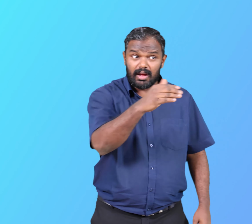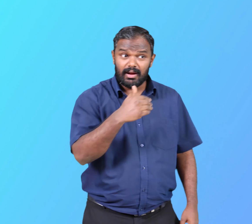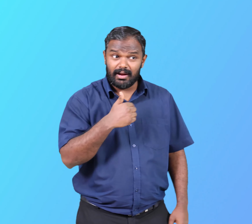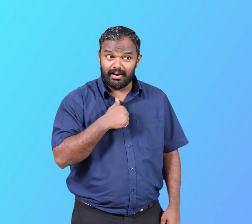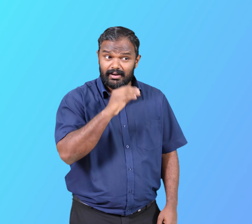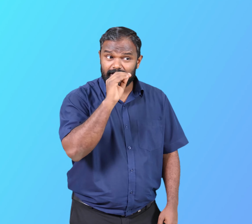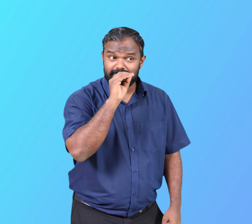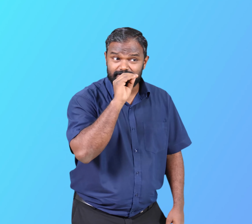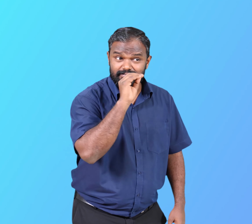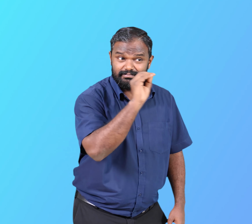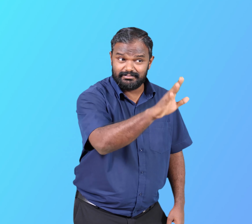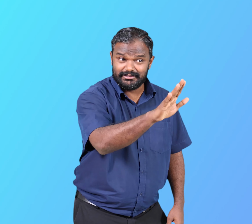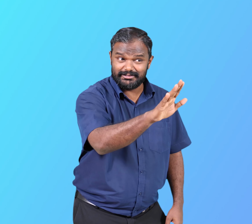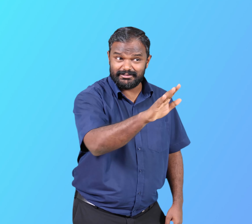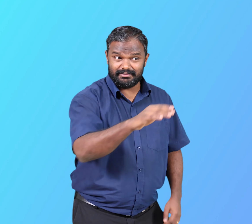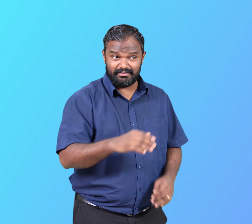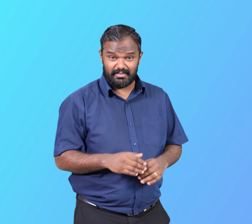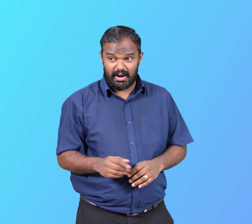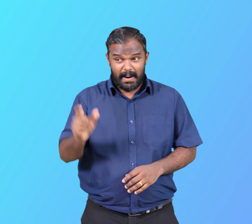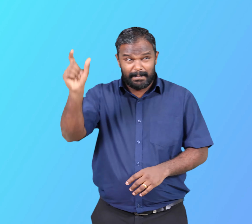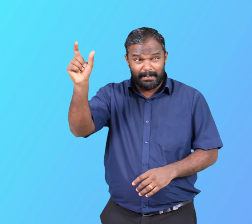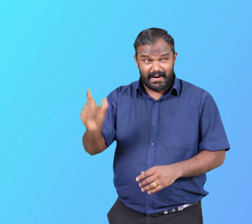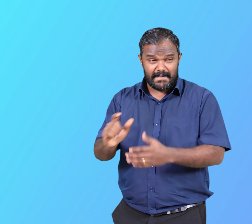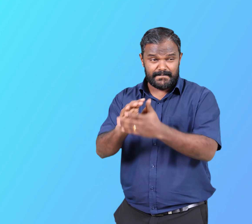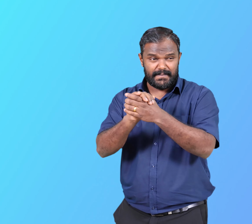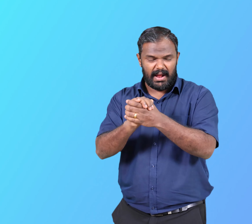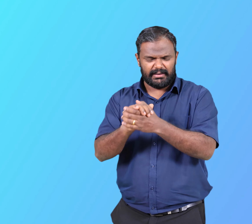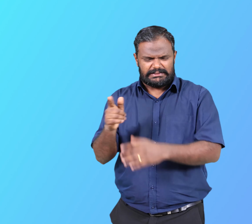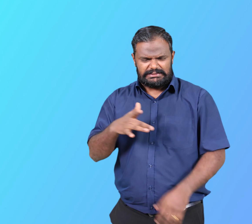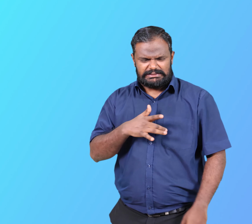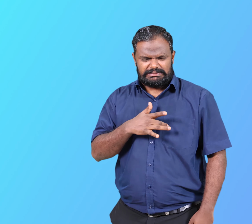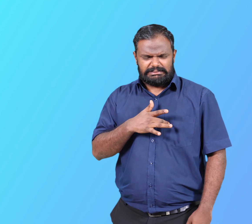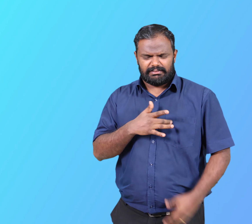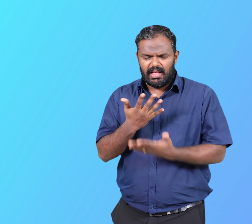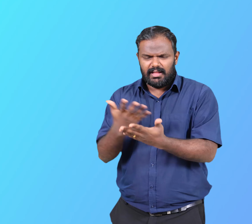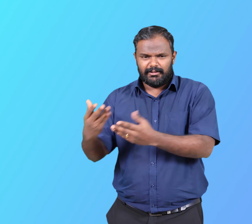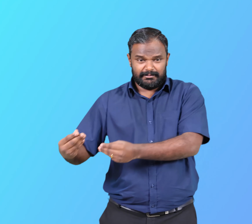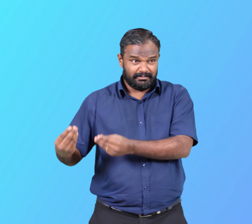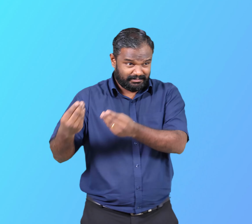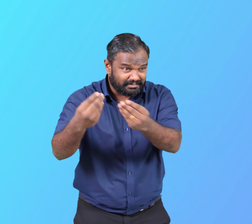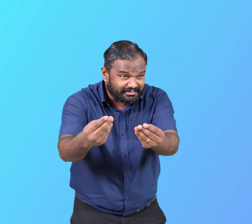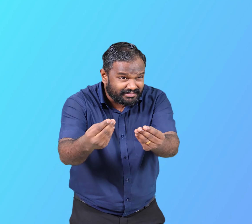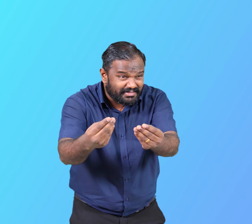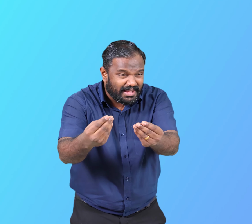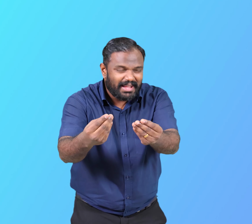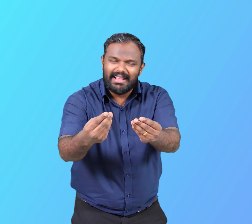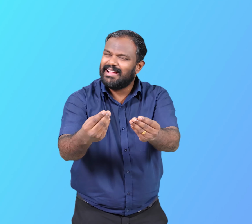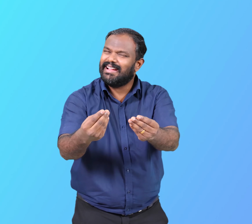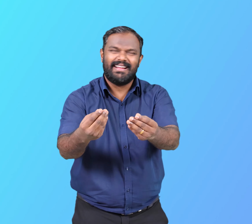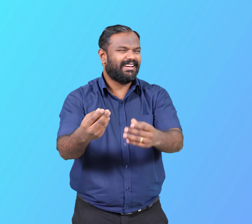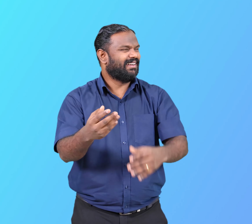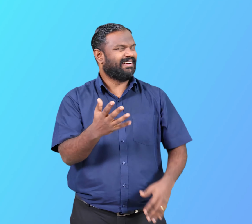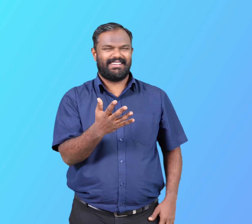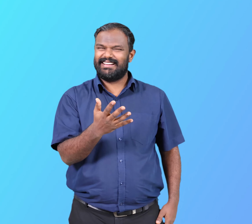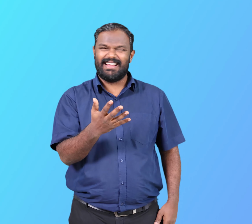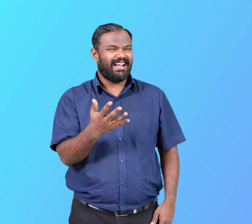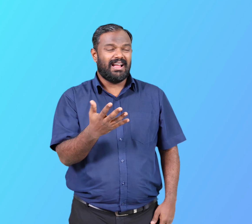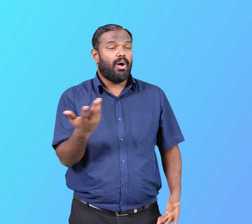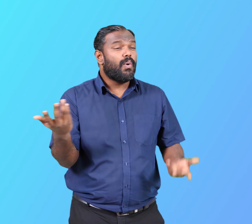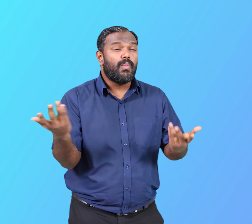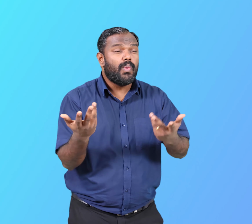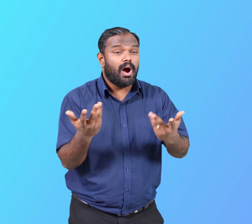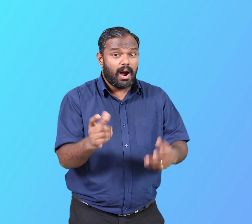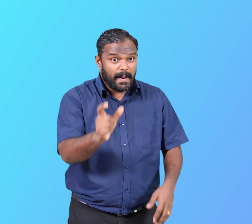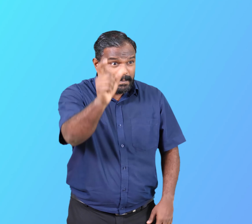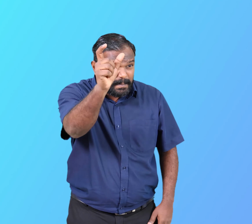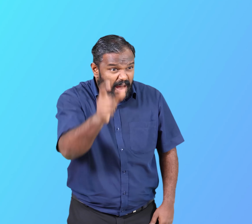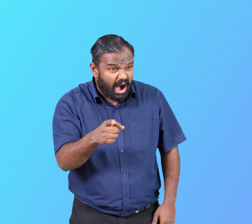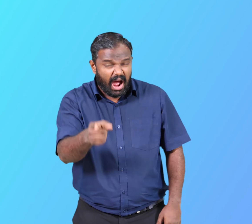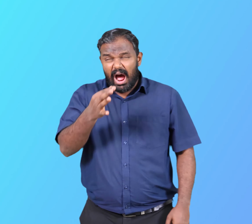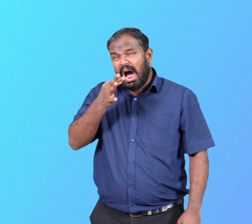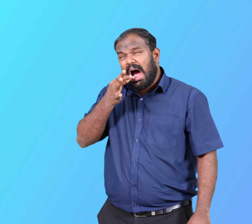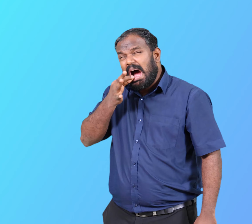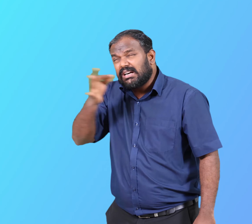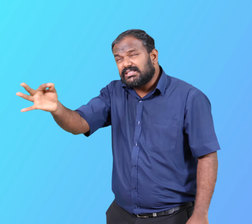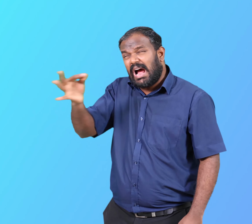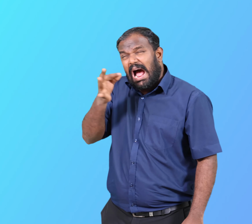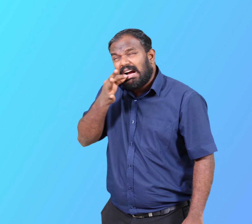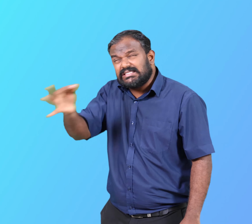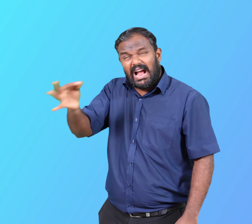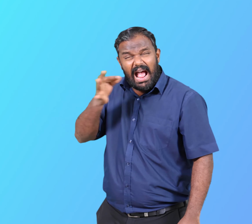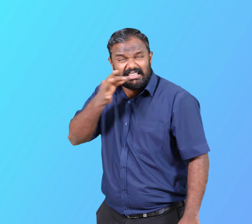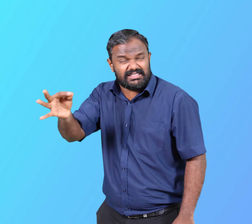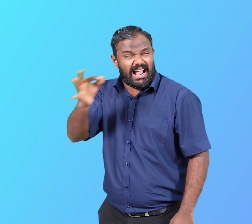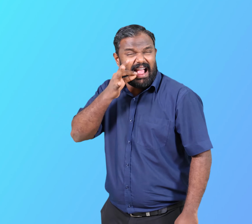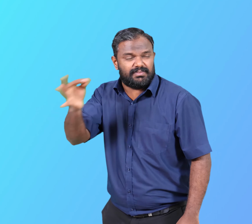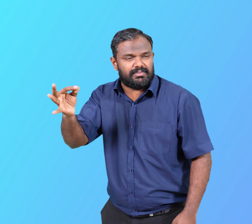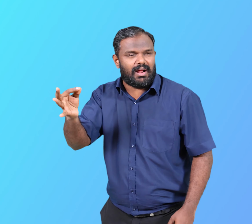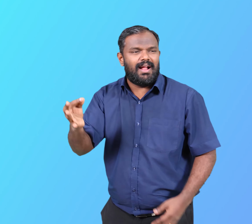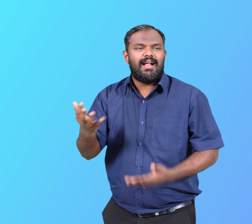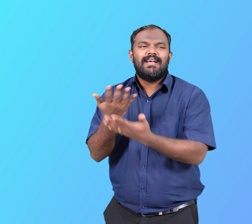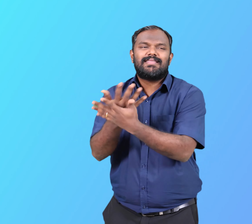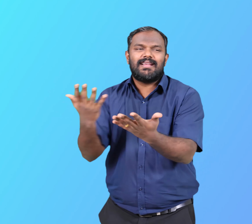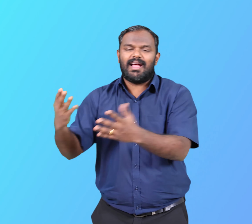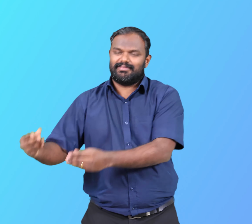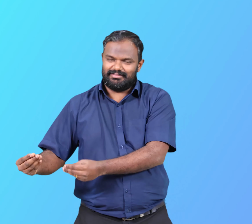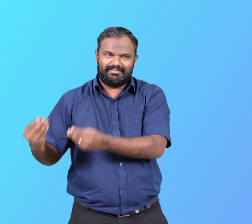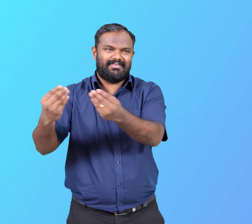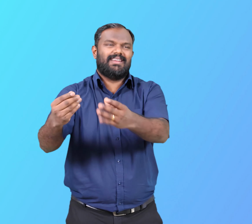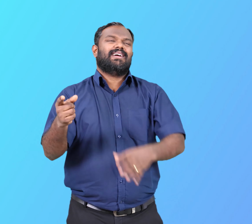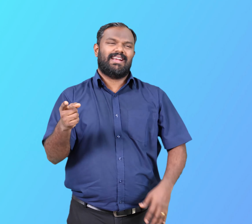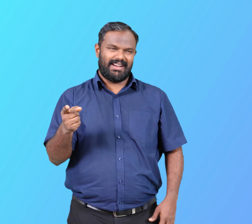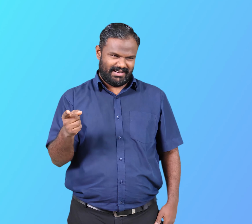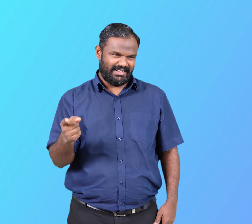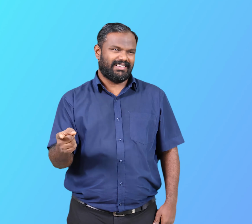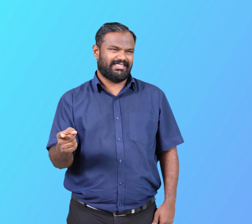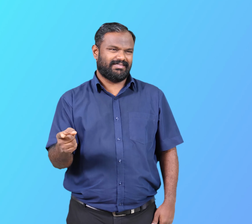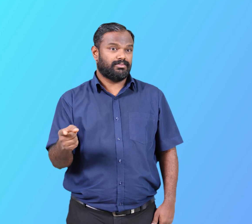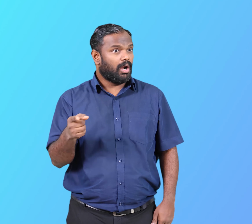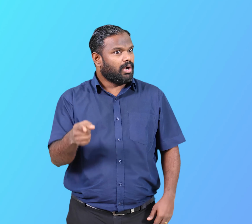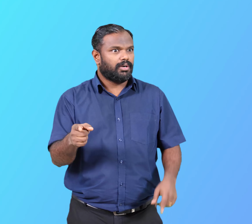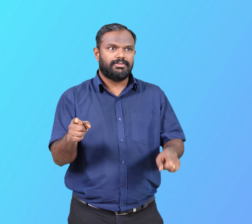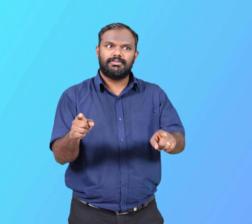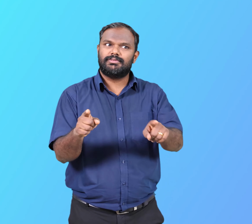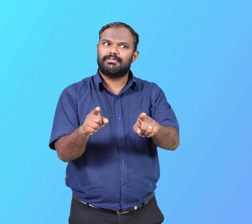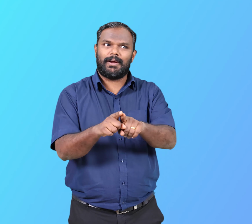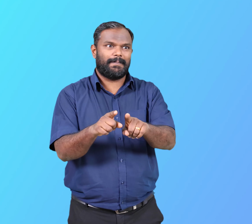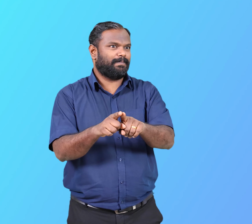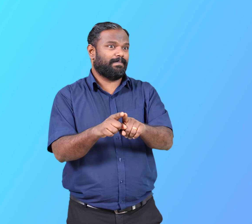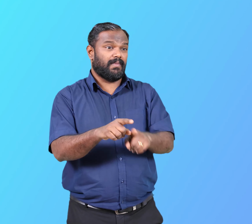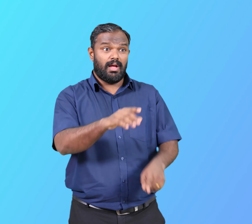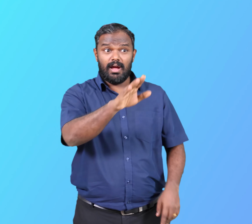I tell you, maybe friendship is not enough to make him get up to give you anything. But he will surely get up to give you what you need if you continue to ask.